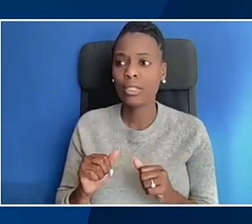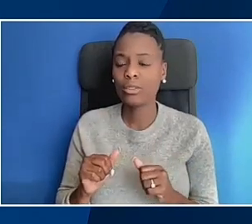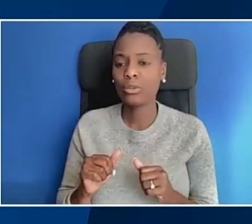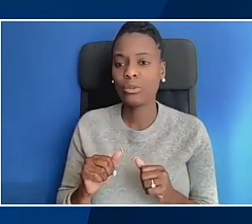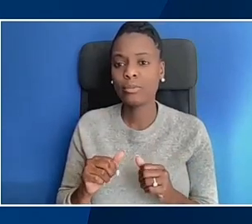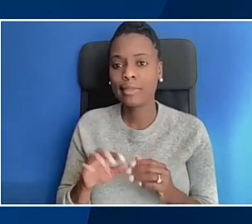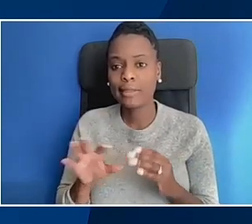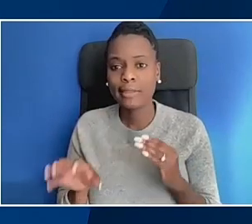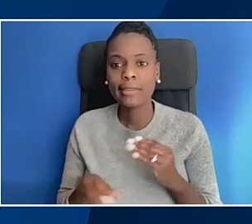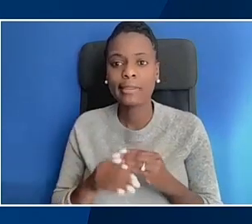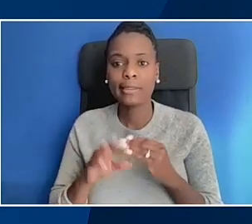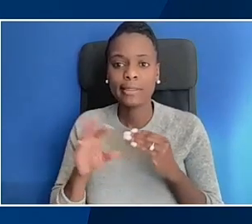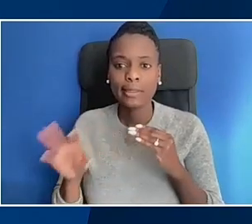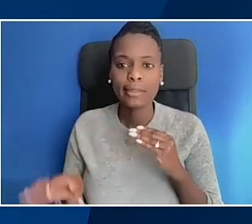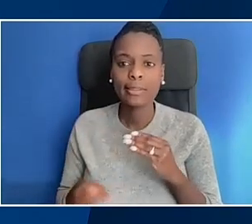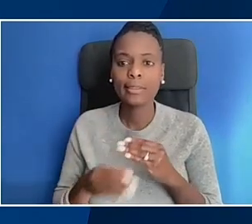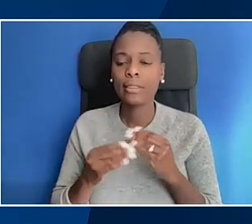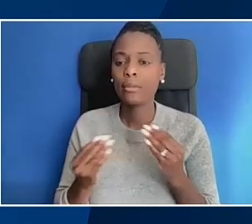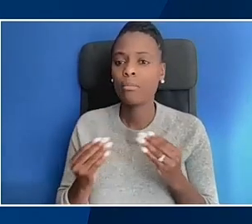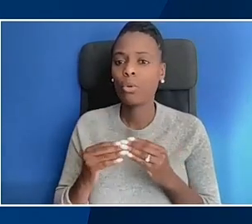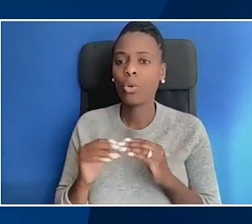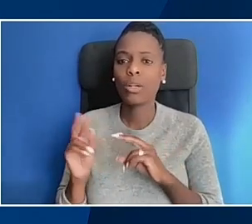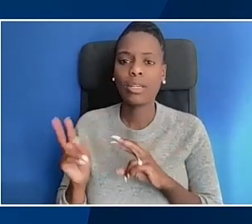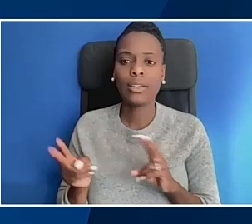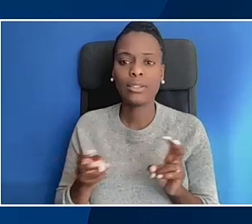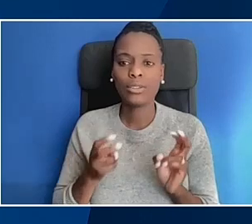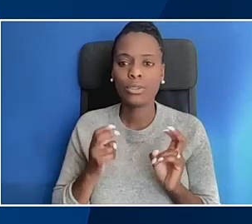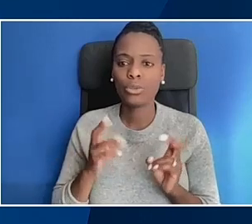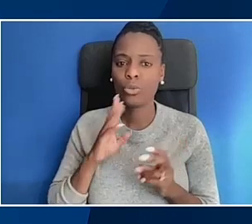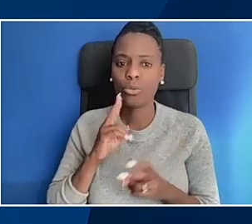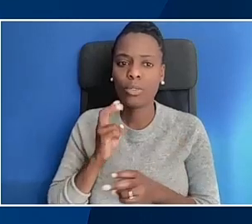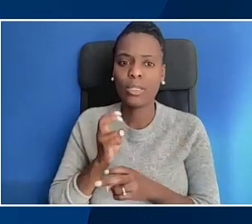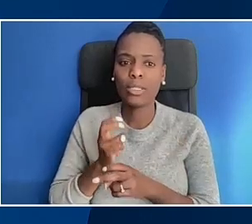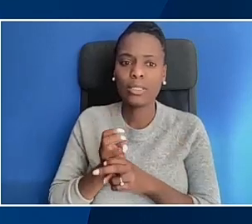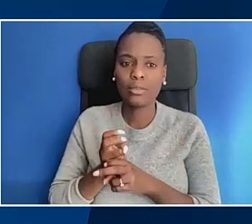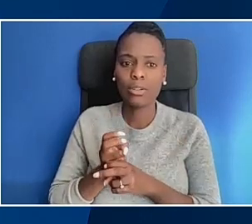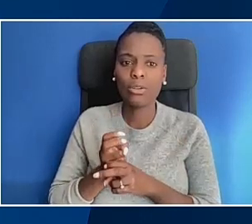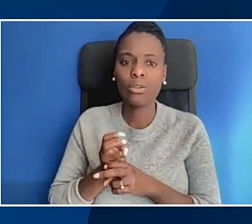broader issues really is going to be difficult considering that the main